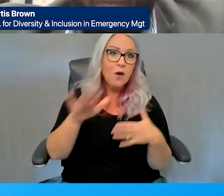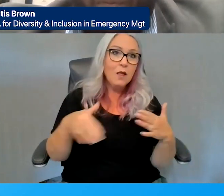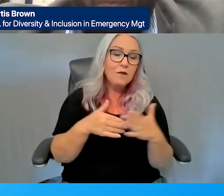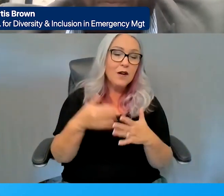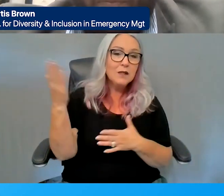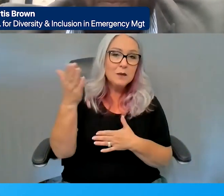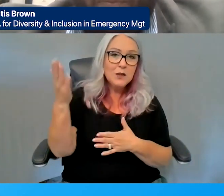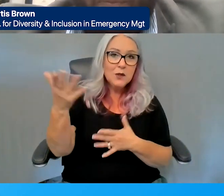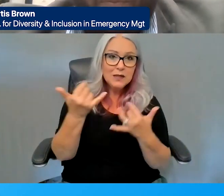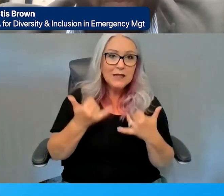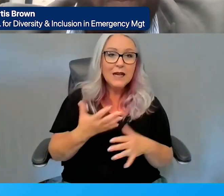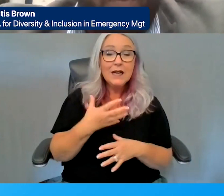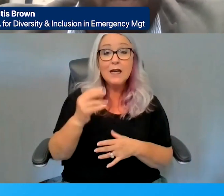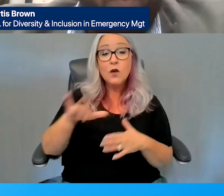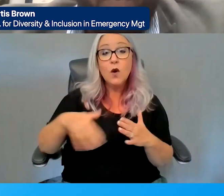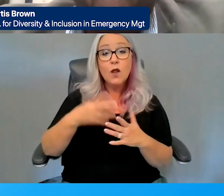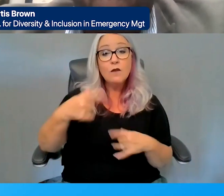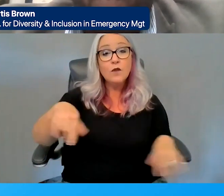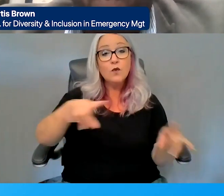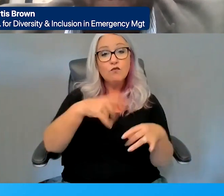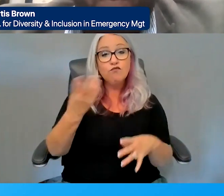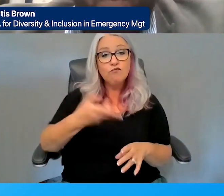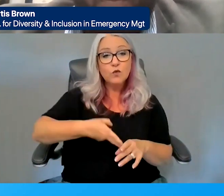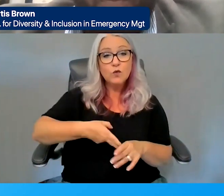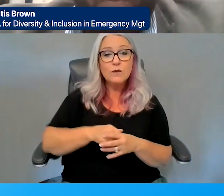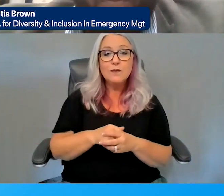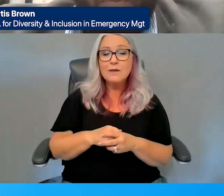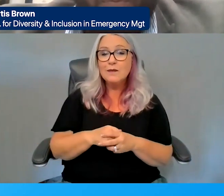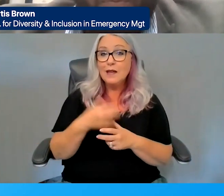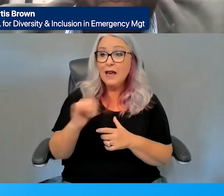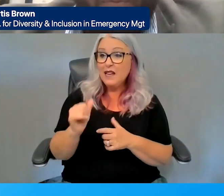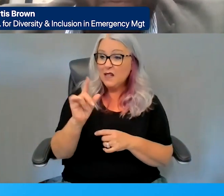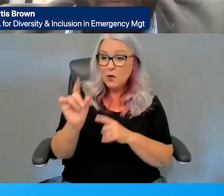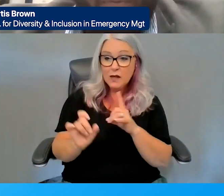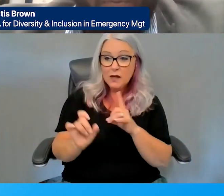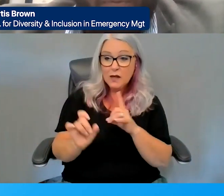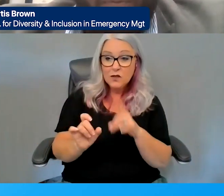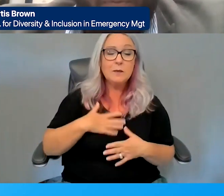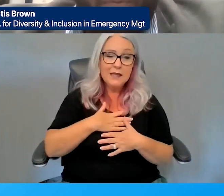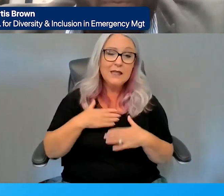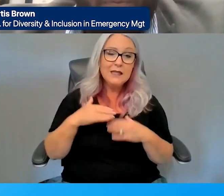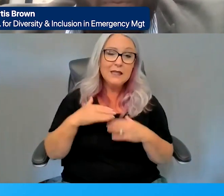as well as all of you who have joined us. If you have any questions please feel free to e-mail us at emergency